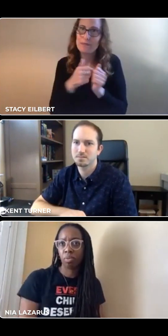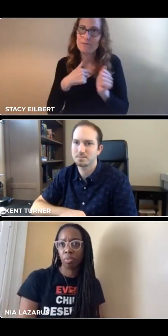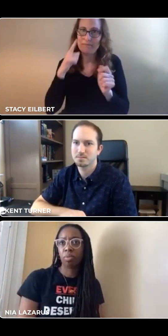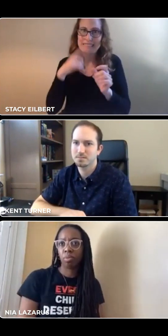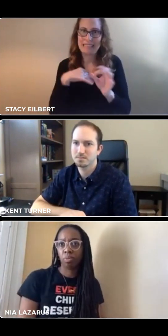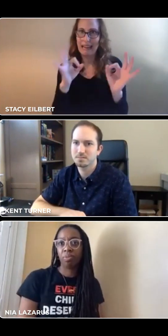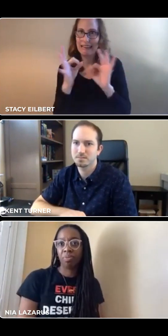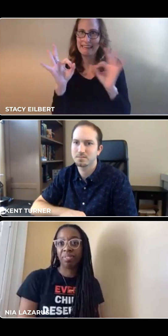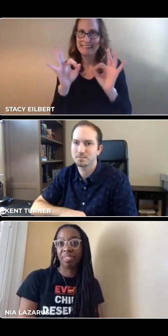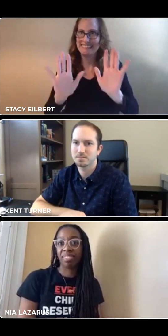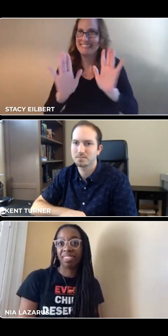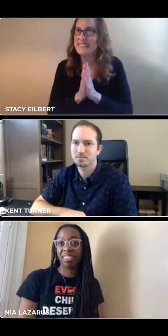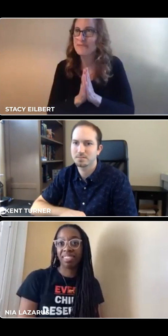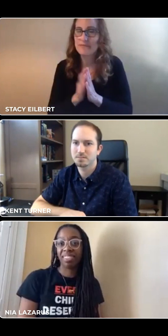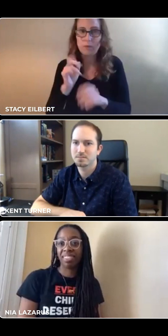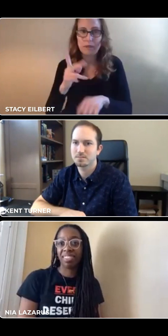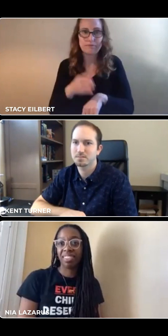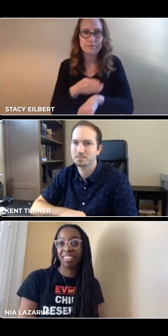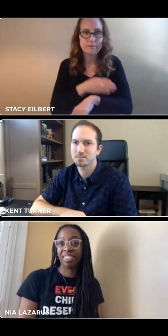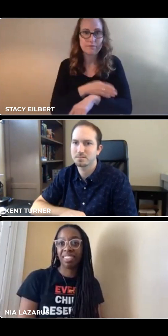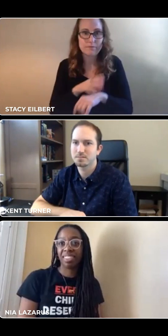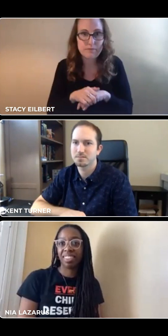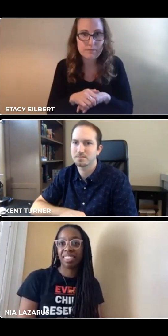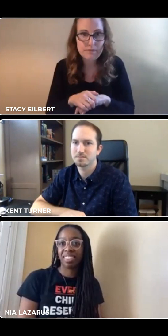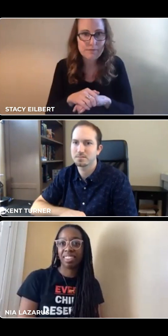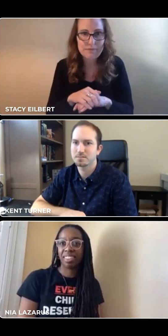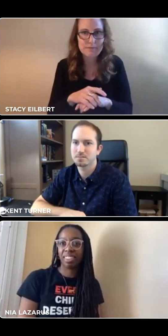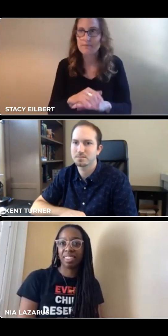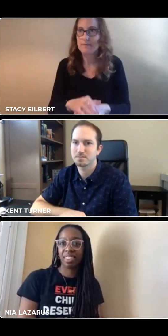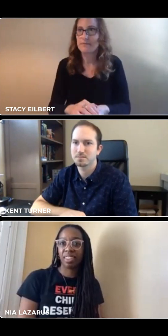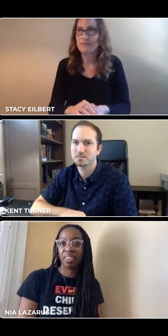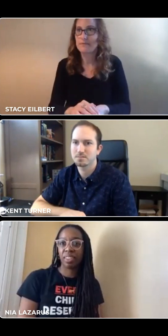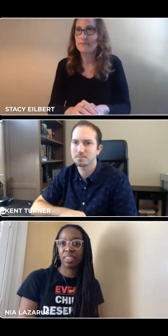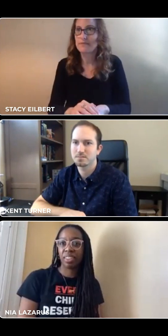I'm looking at 2 screens right now, so please be patient with me.